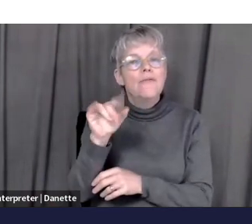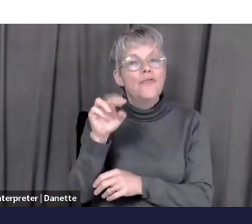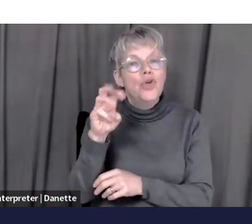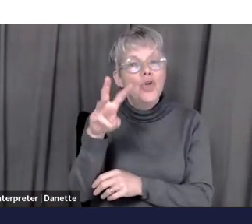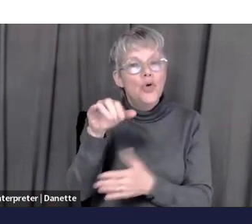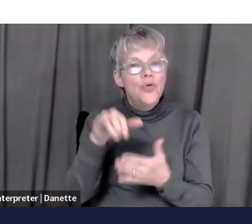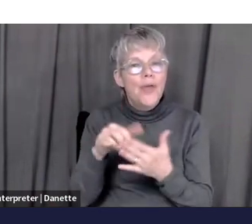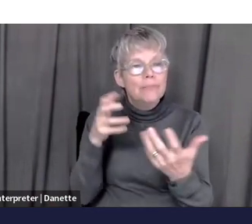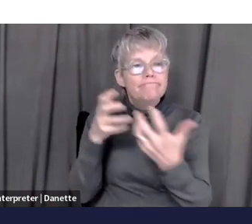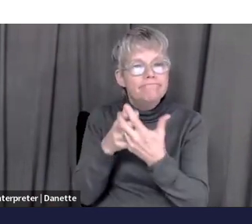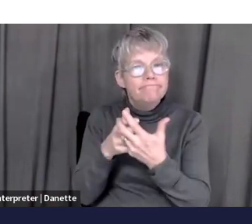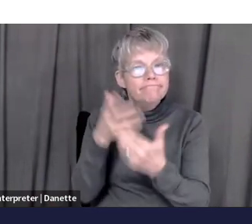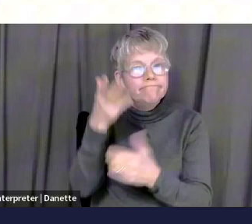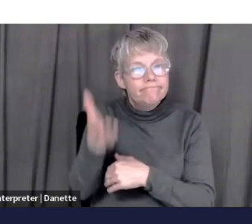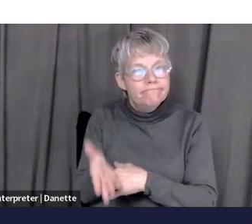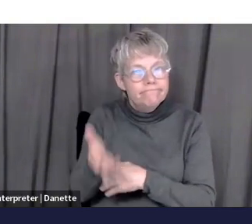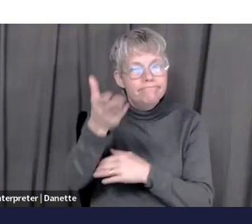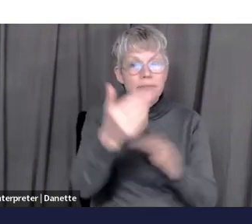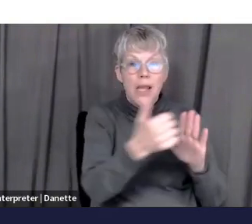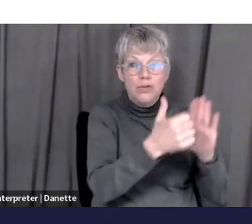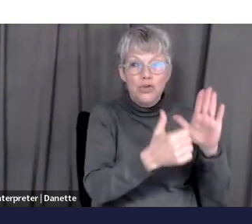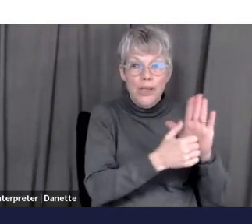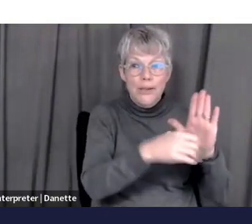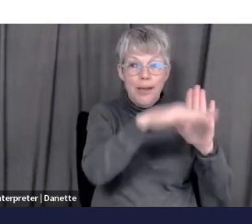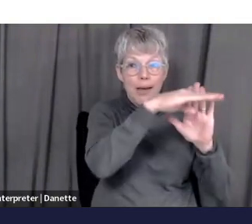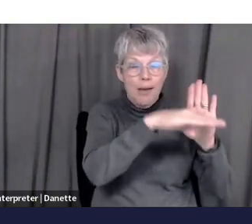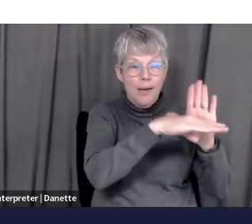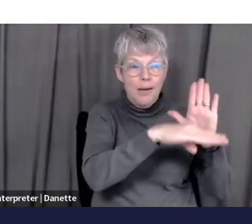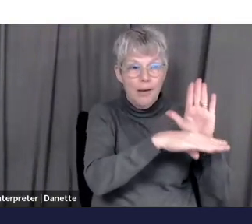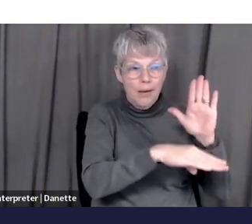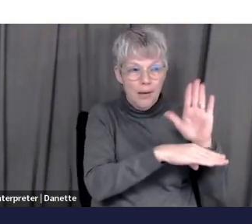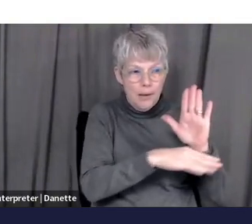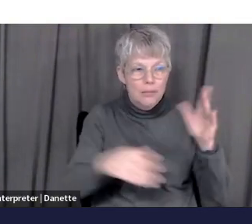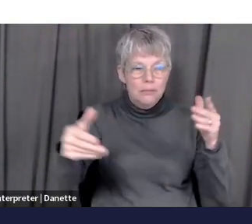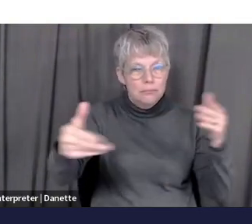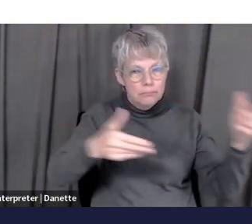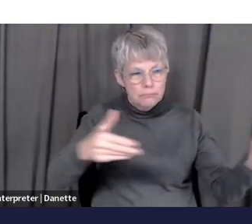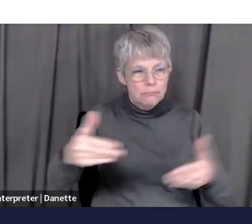Today's agenda topics include introductions and an overview of the